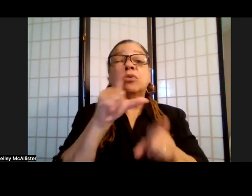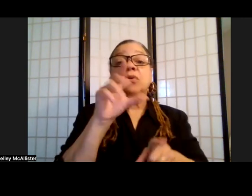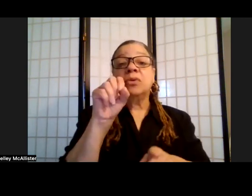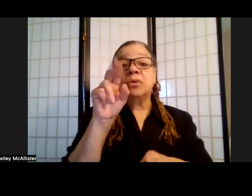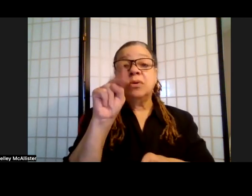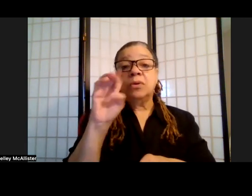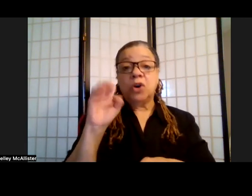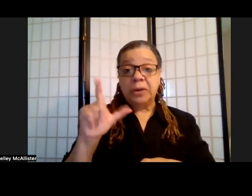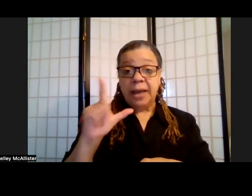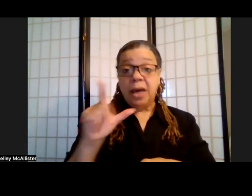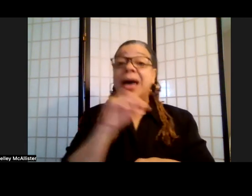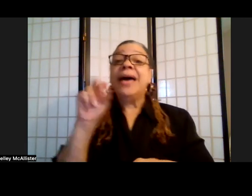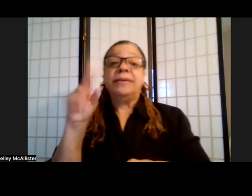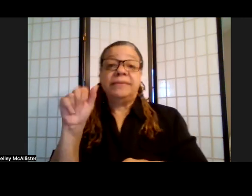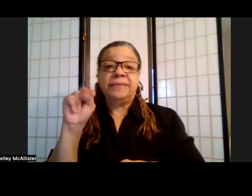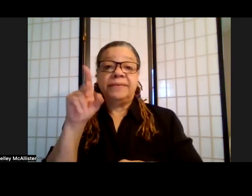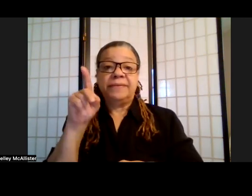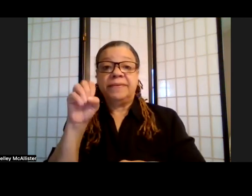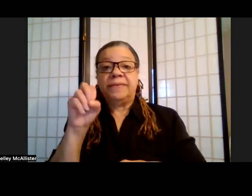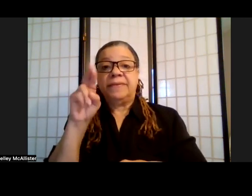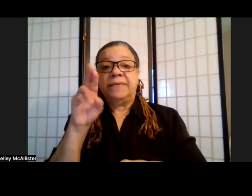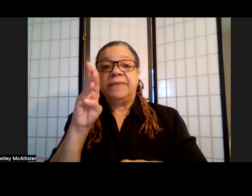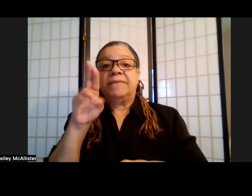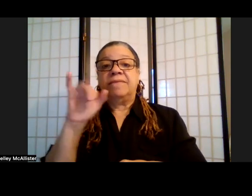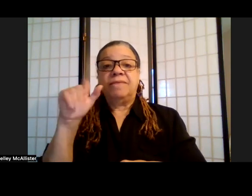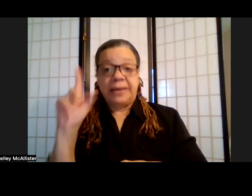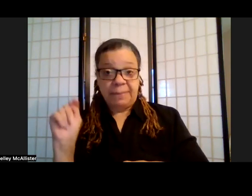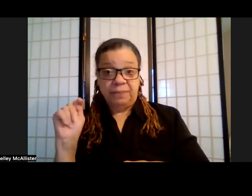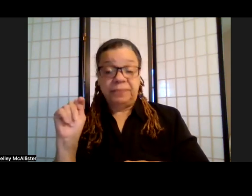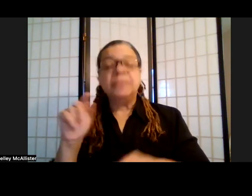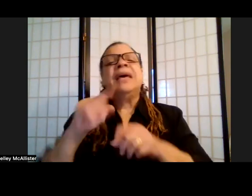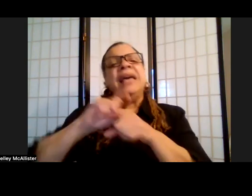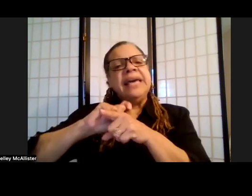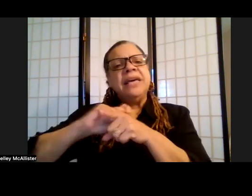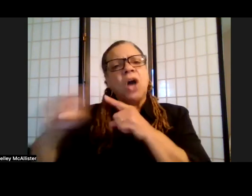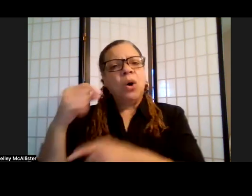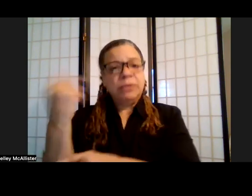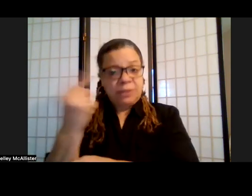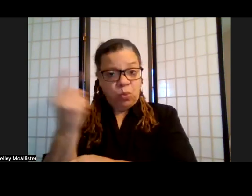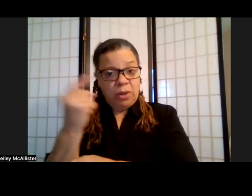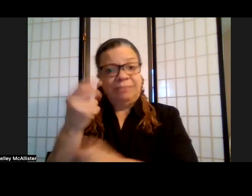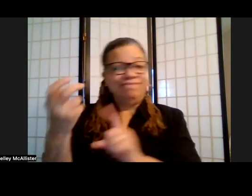at Vanderbuilt, Captain Herbert Stockline, a navy recruiter, called Holmes to let him know that he was soon to be drafted for the war in Vietnam.